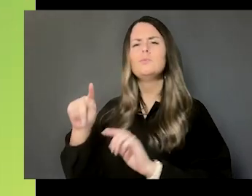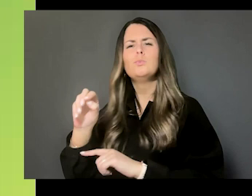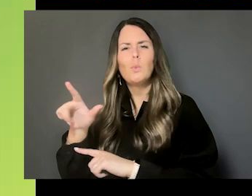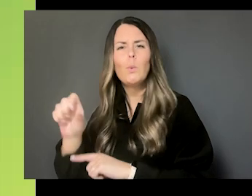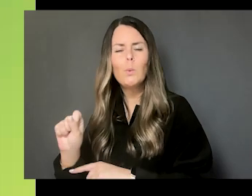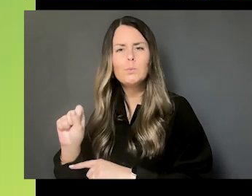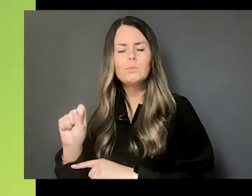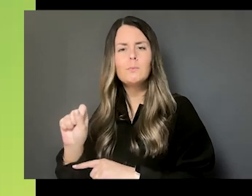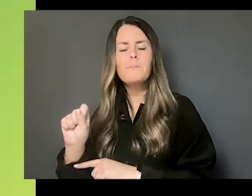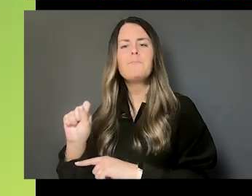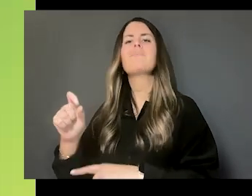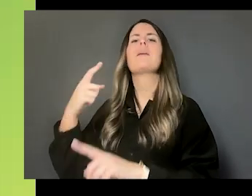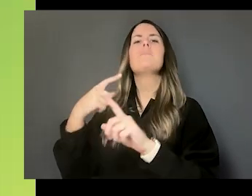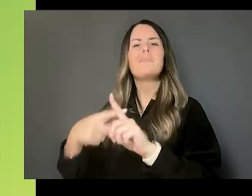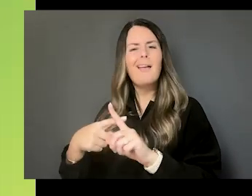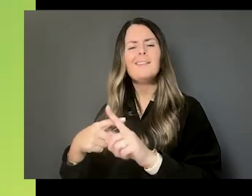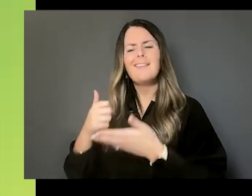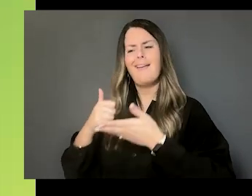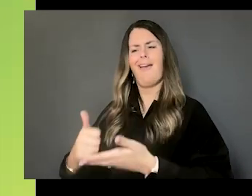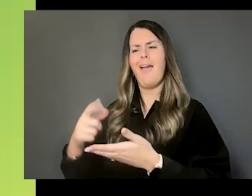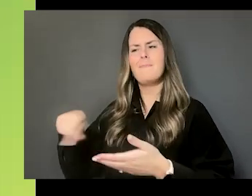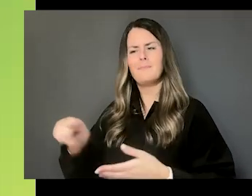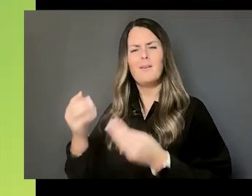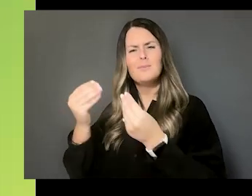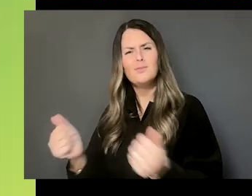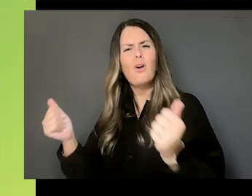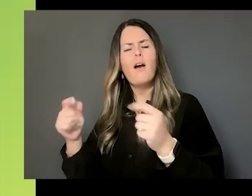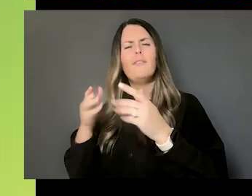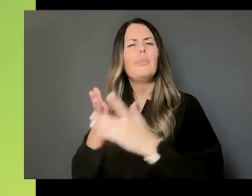and they foster the solving of problems through varied solution strategies.”